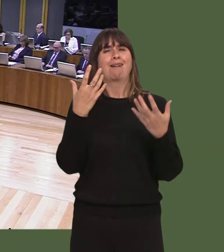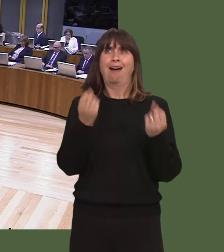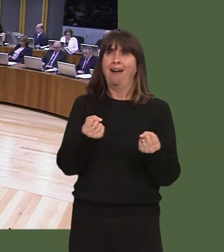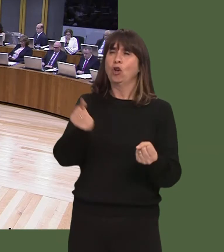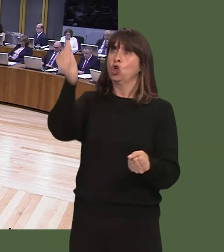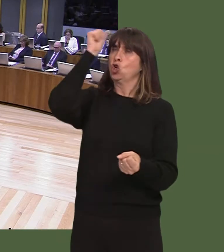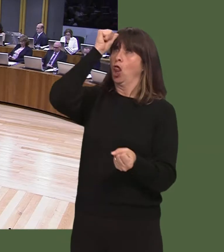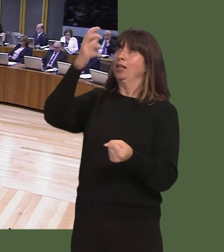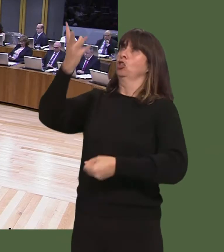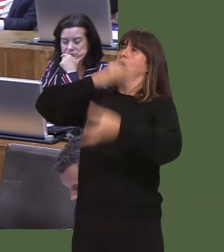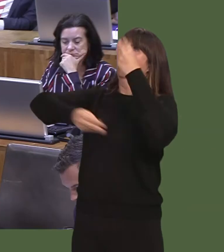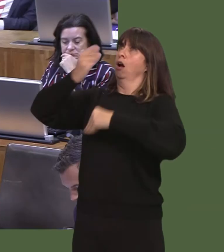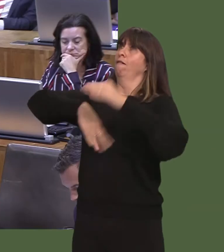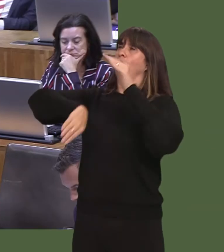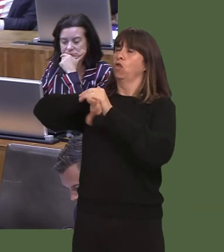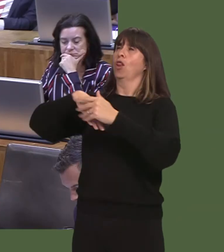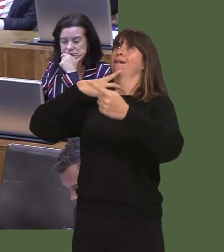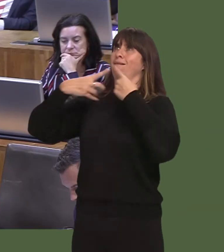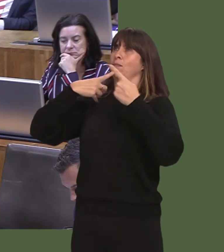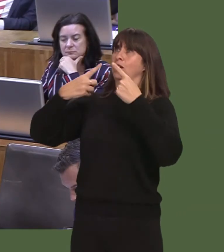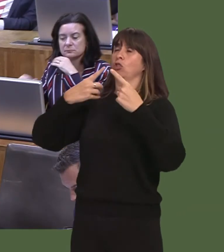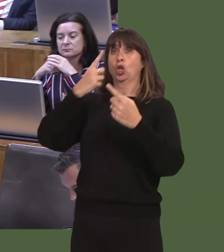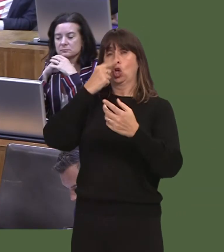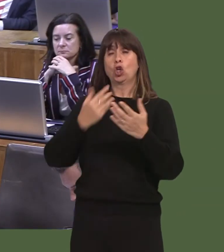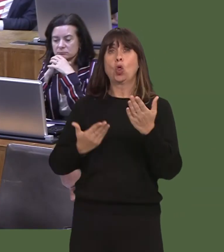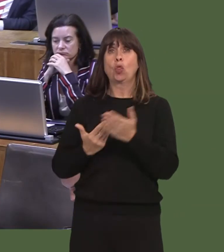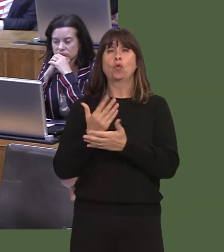election that would then throw up a decisive result, then that would mean that there would